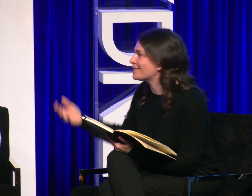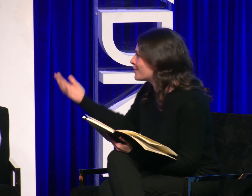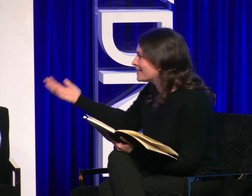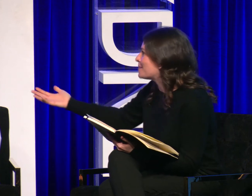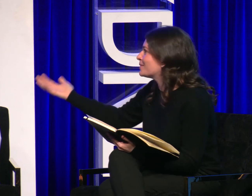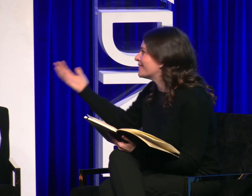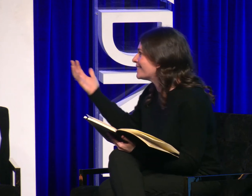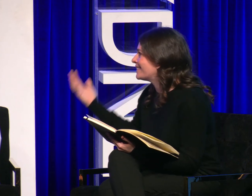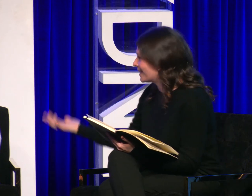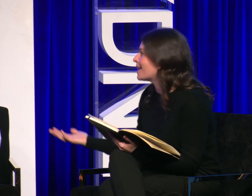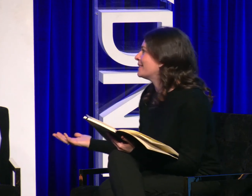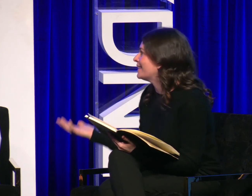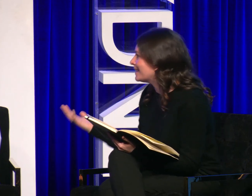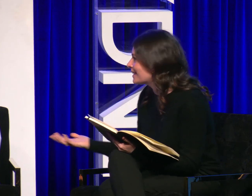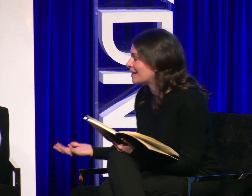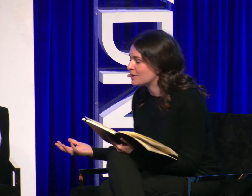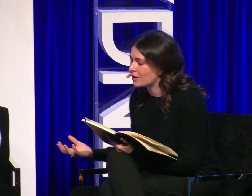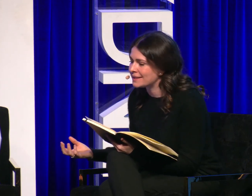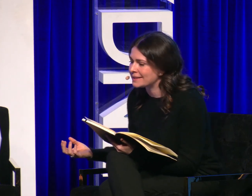for example, the climate and the climate crisis.